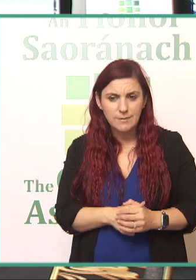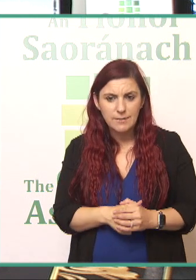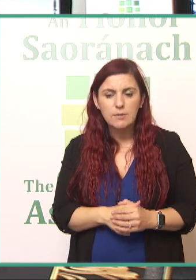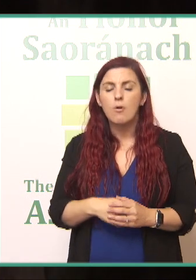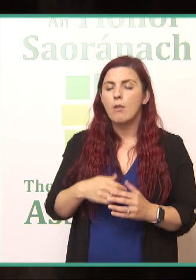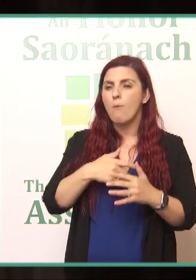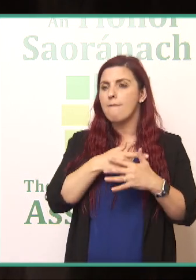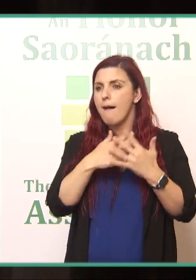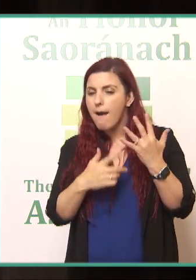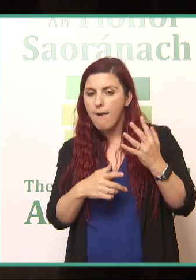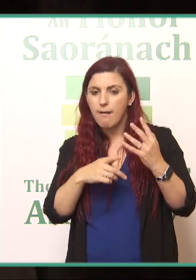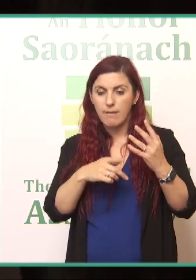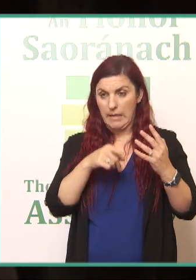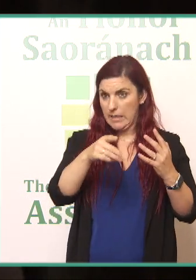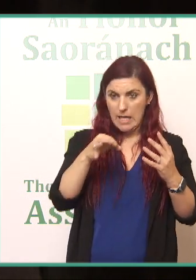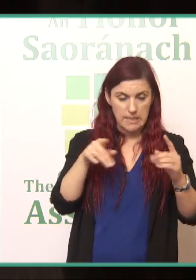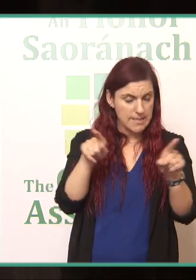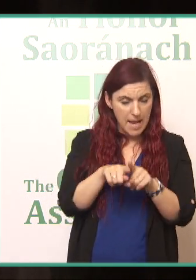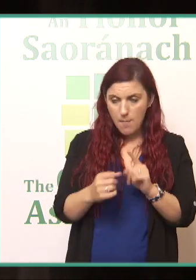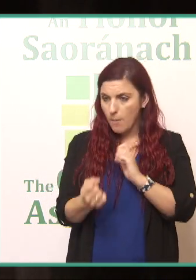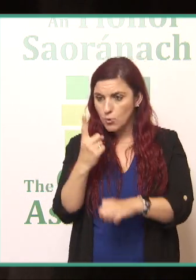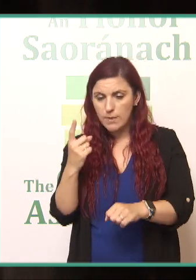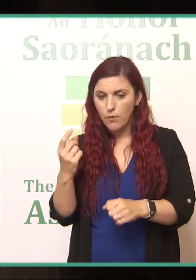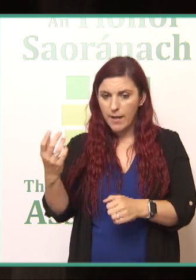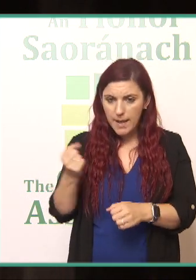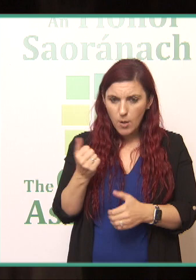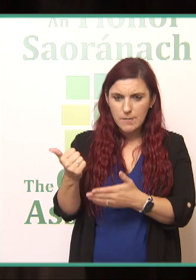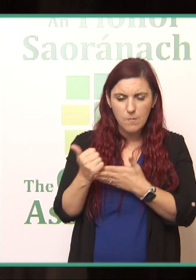getting the same opportunities for income and support but why is he doing it so much better